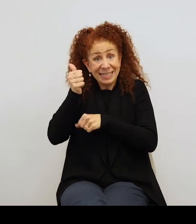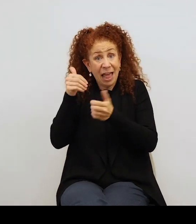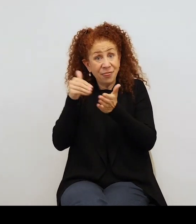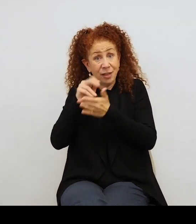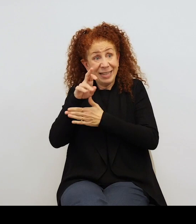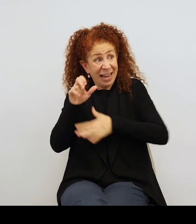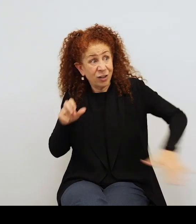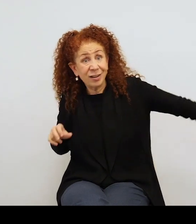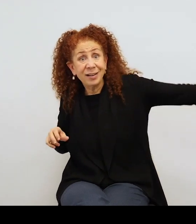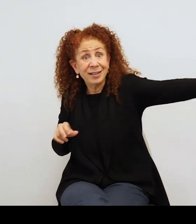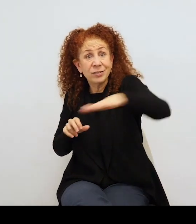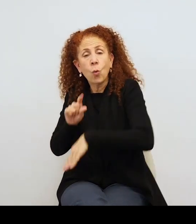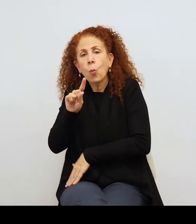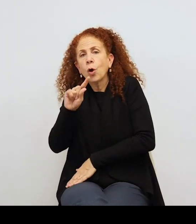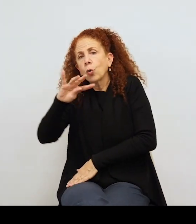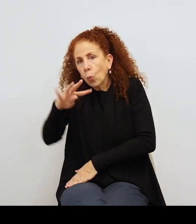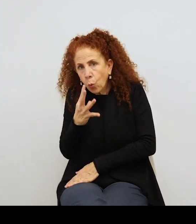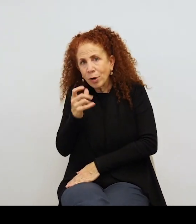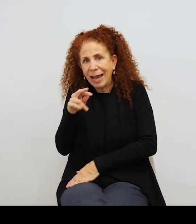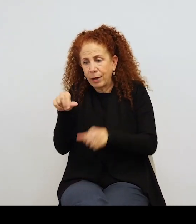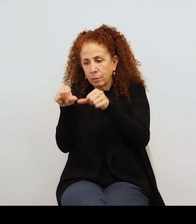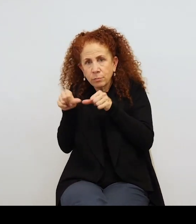in a quarter of an acre that is just